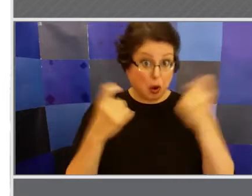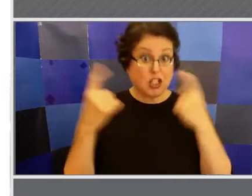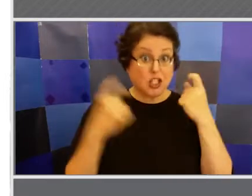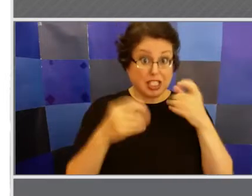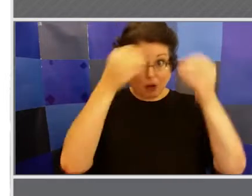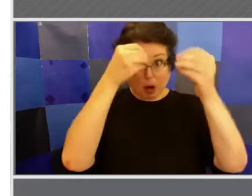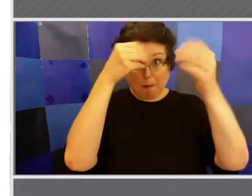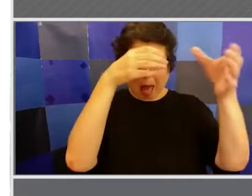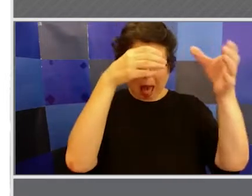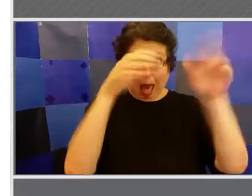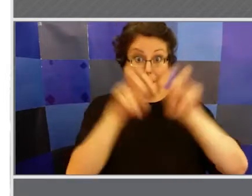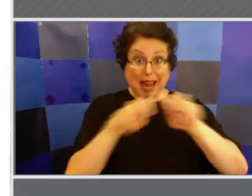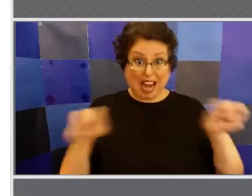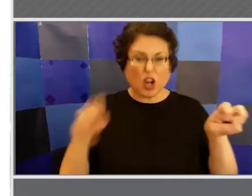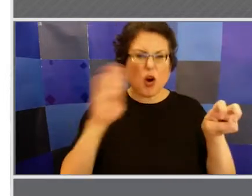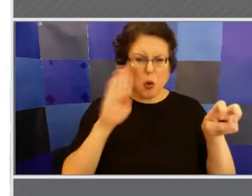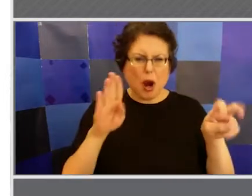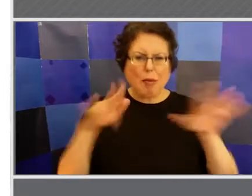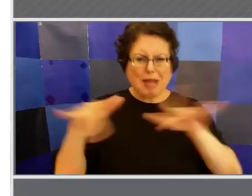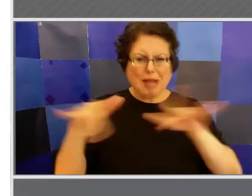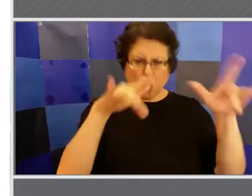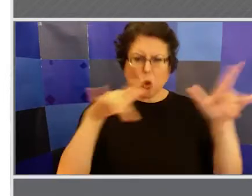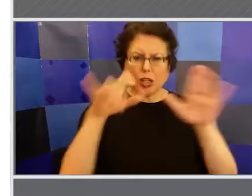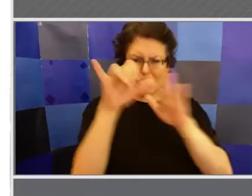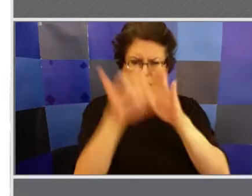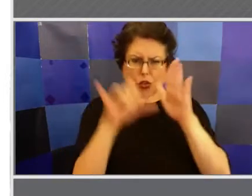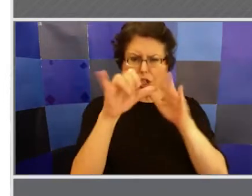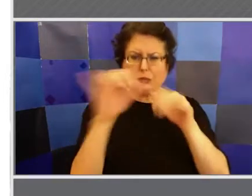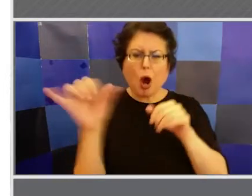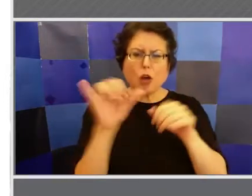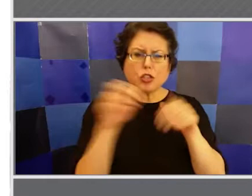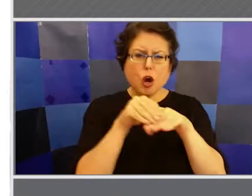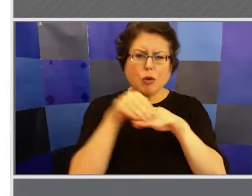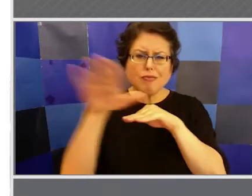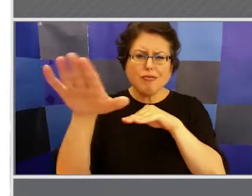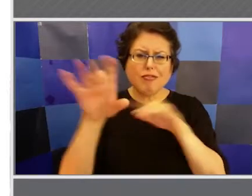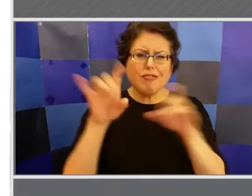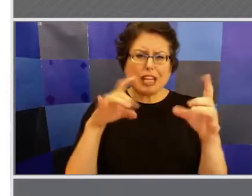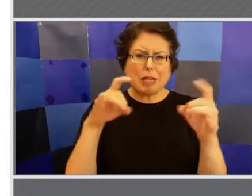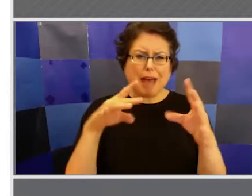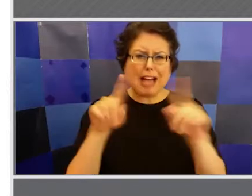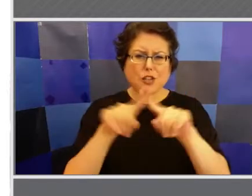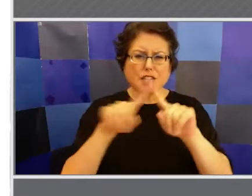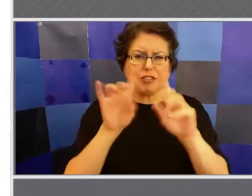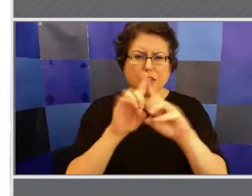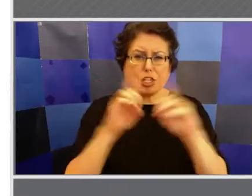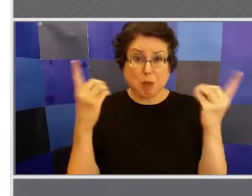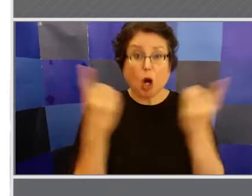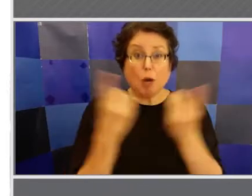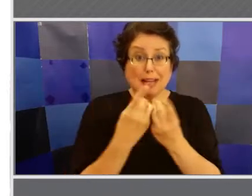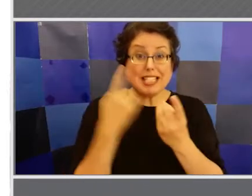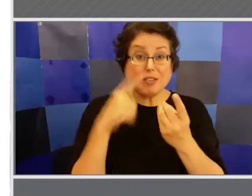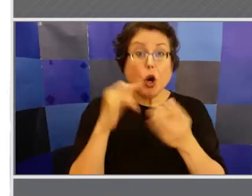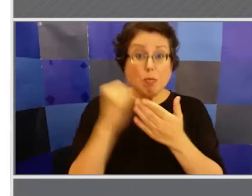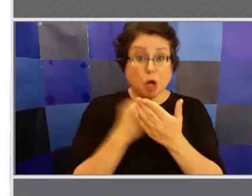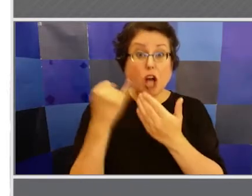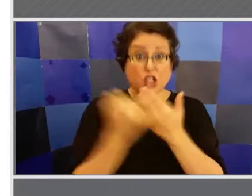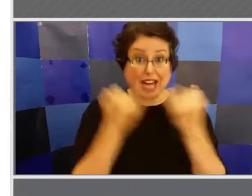Those are going to be recorded as part of this YouTube. We also send out notes with feedback to different departments of project ideas spring up that way.